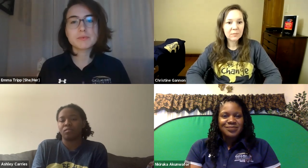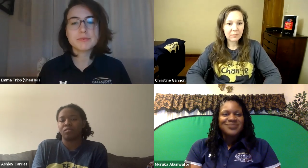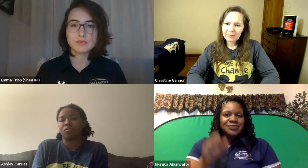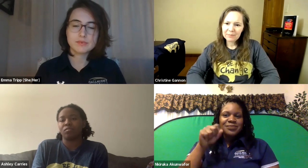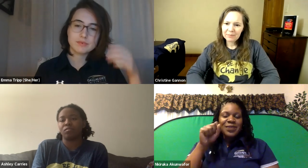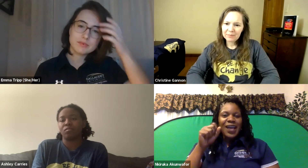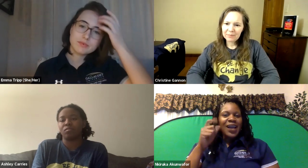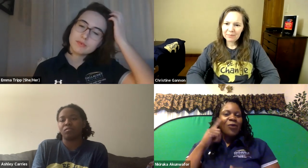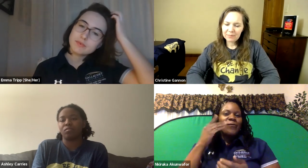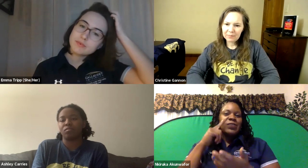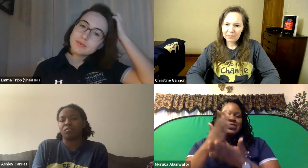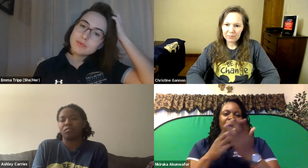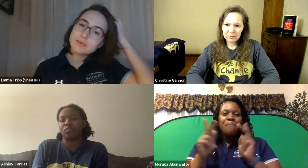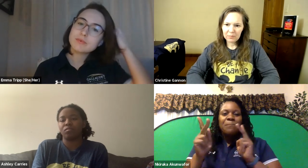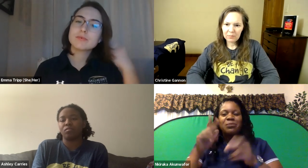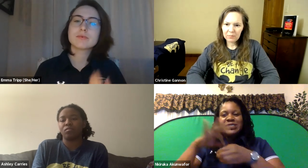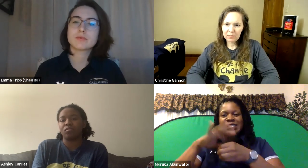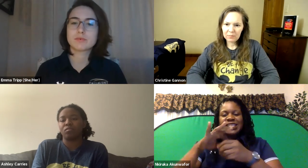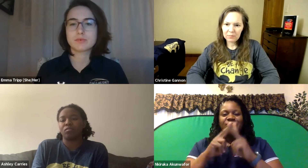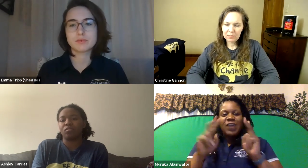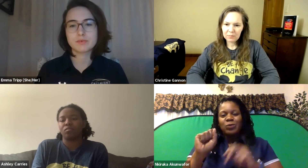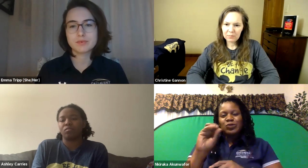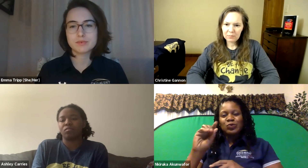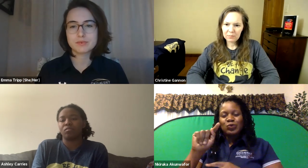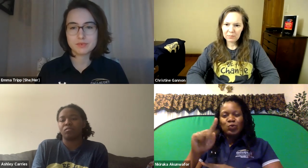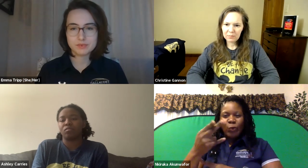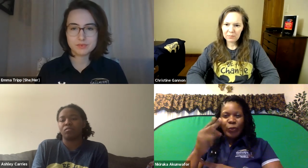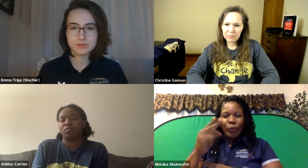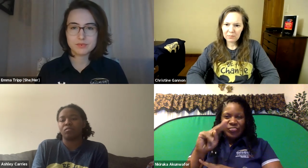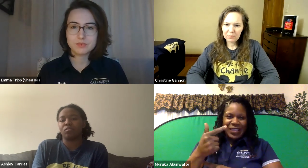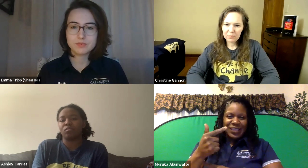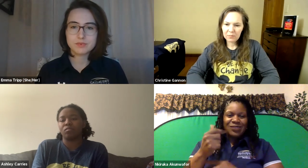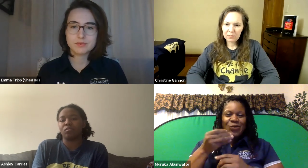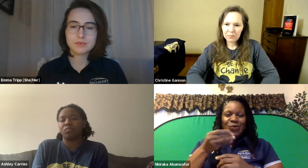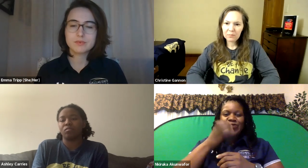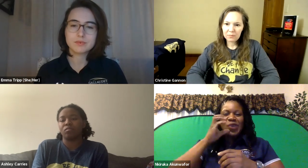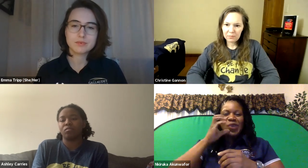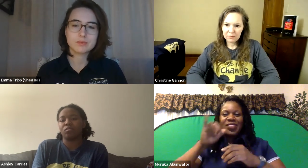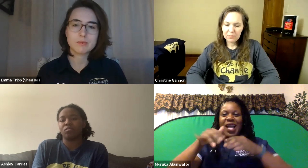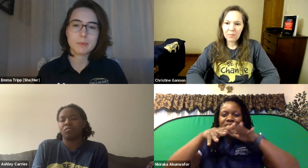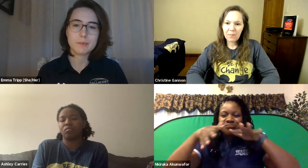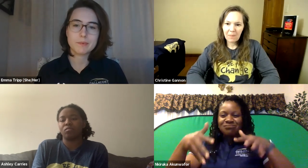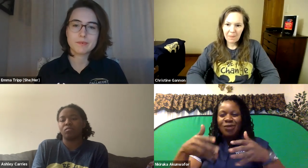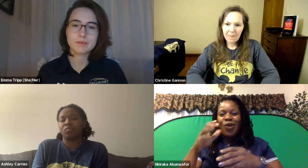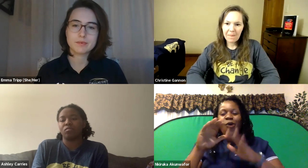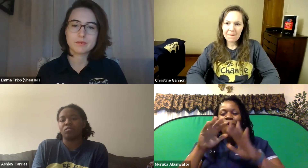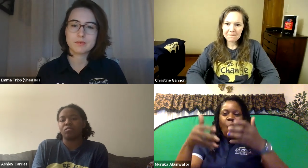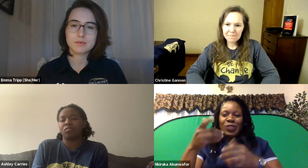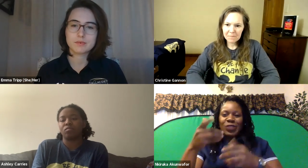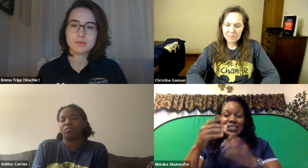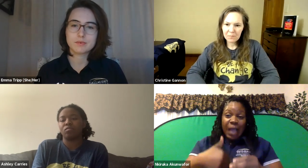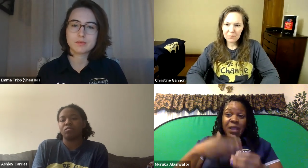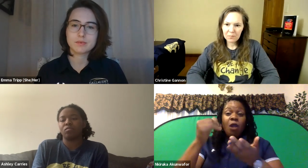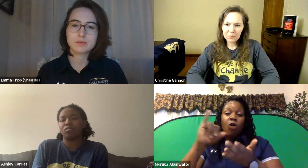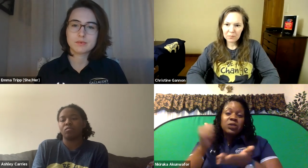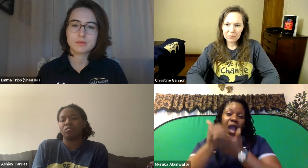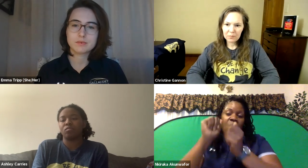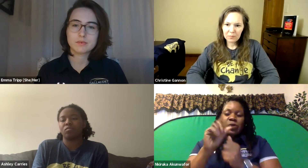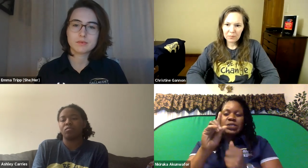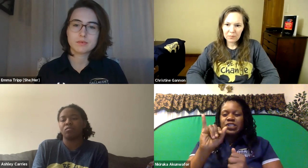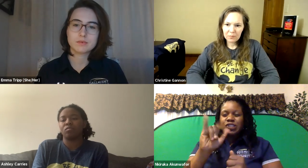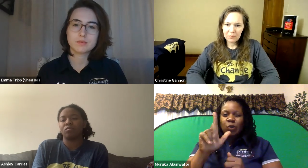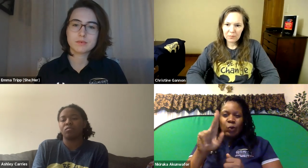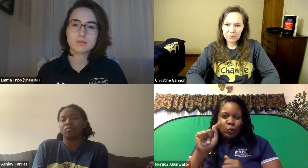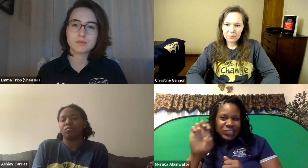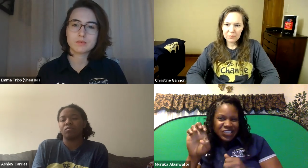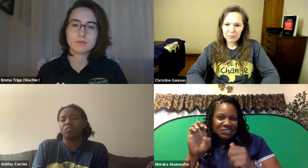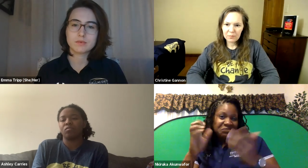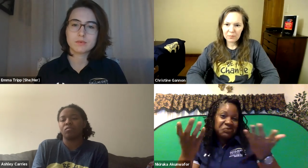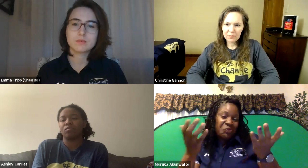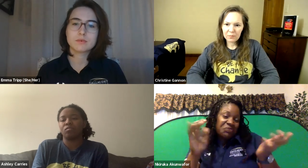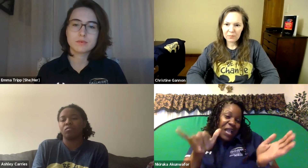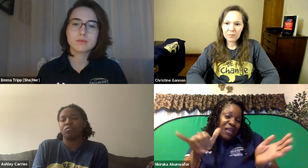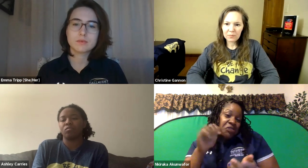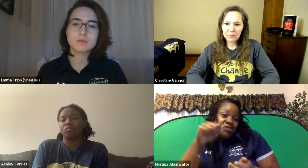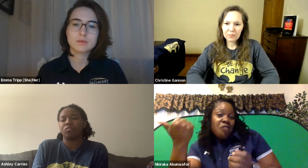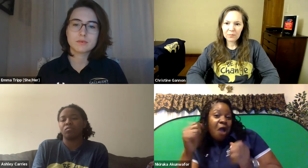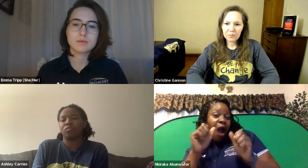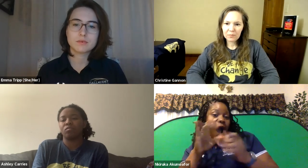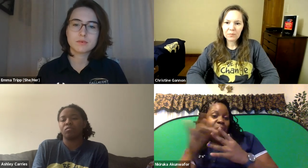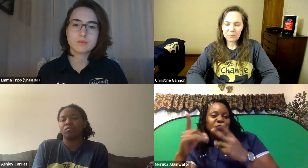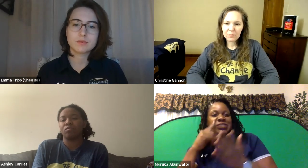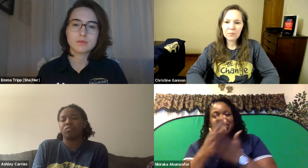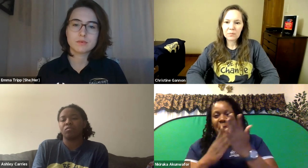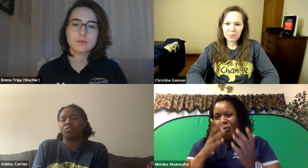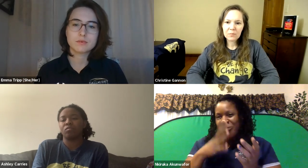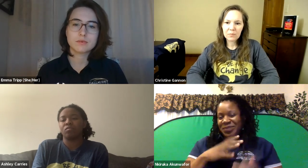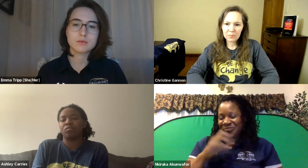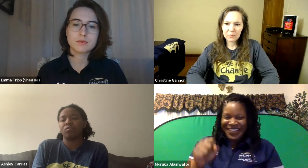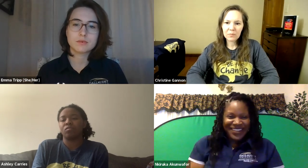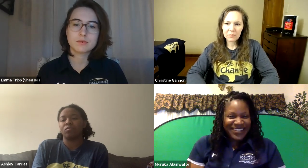Some people find tea to be very soothing. It helps coat your stomach as well as help with diluting. So that can be another option for some women.